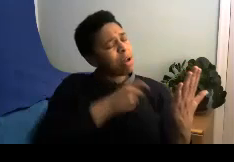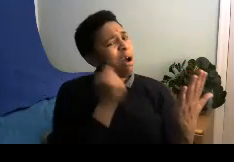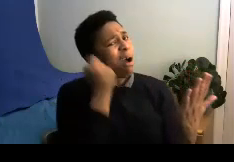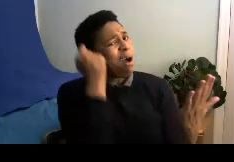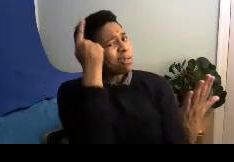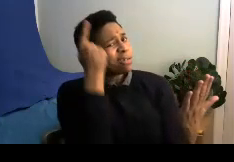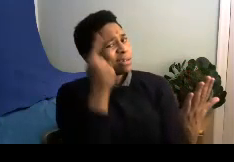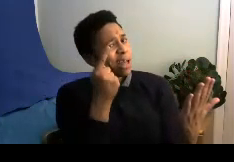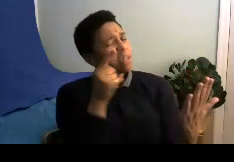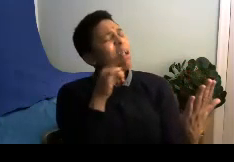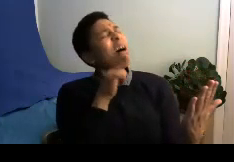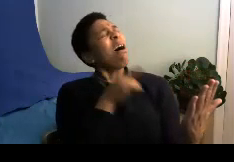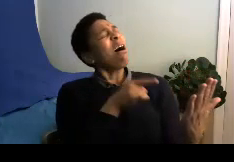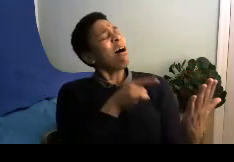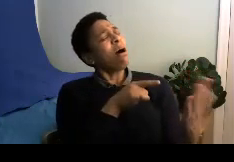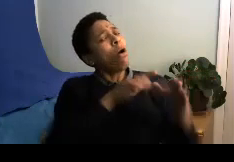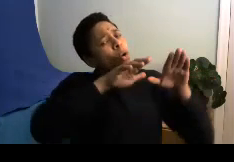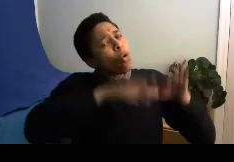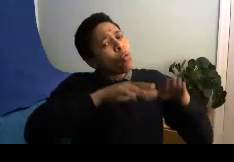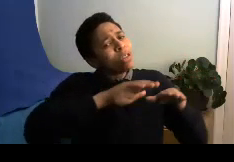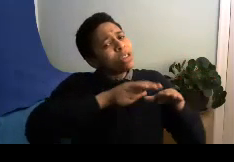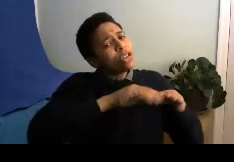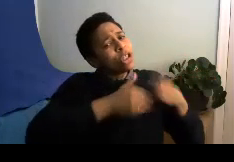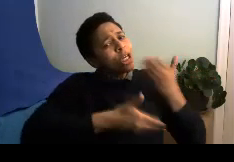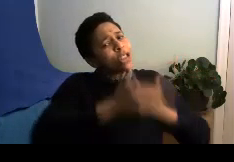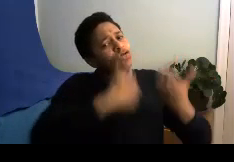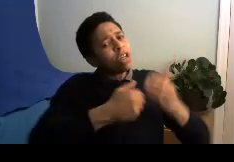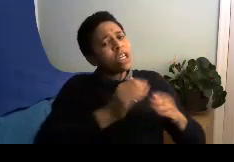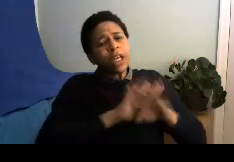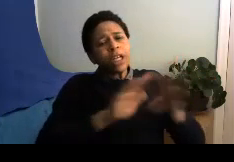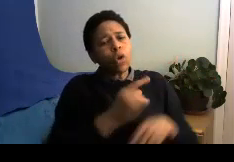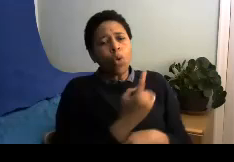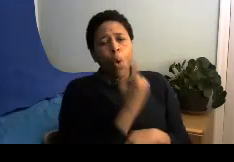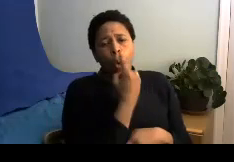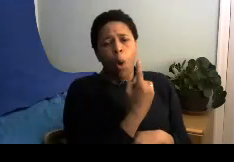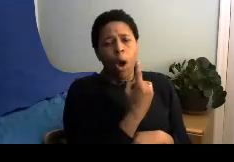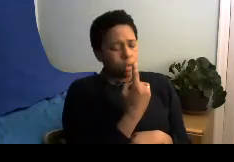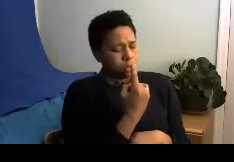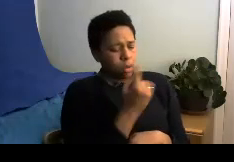of modern British history in the post 1945 period. And if you